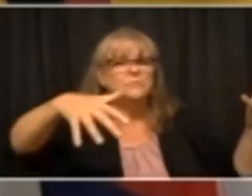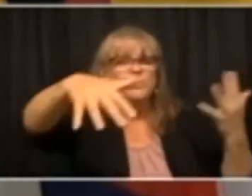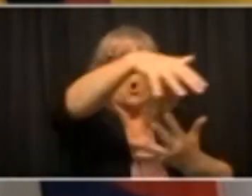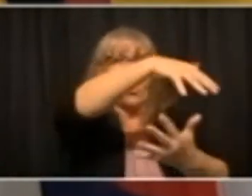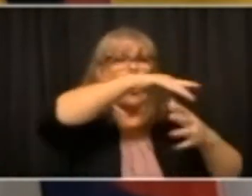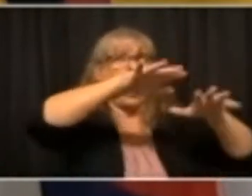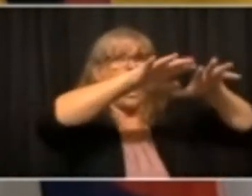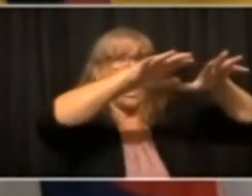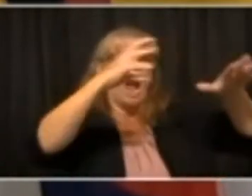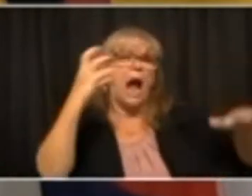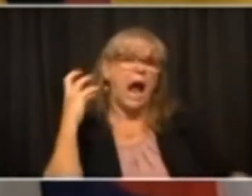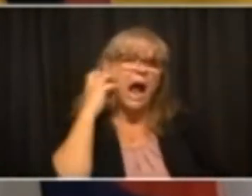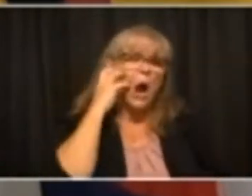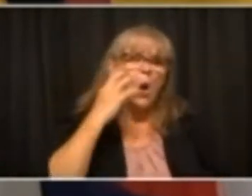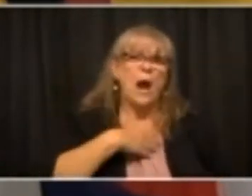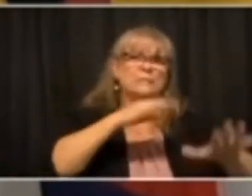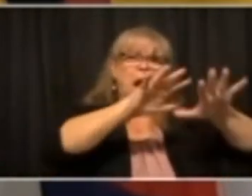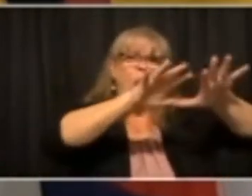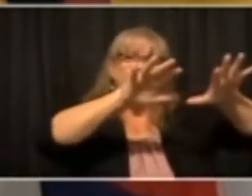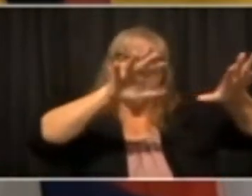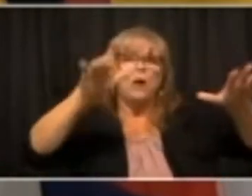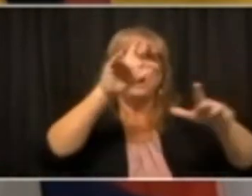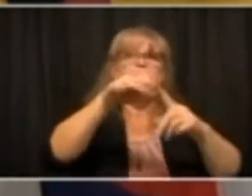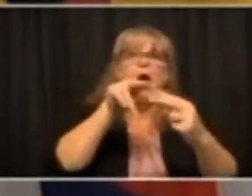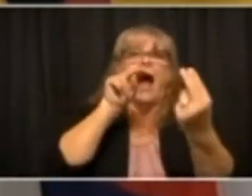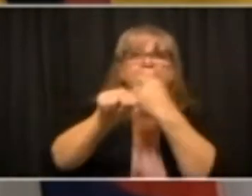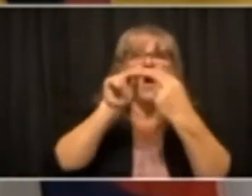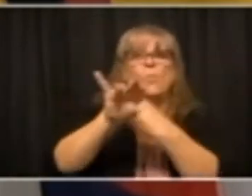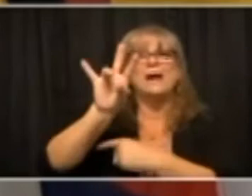the the combined impact on the air quality